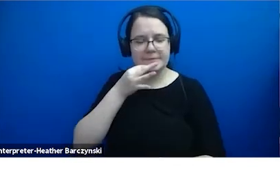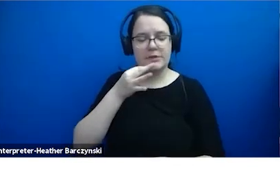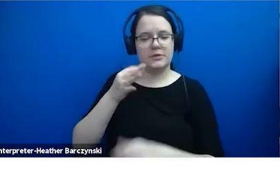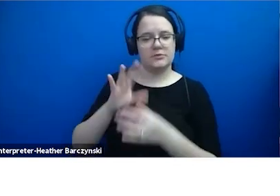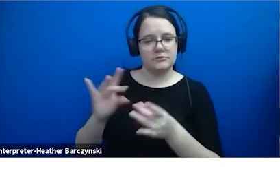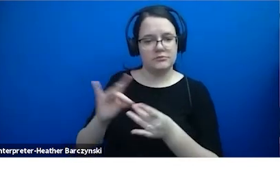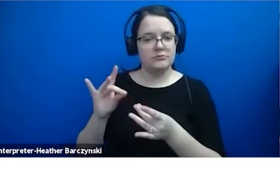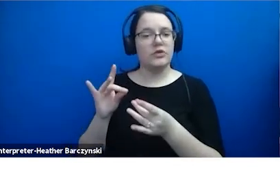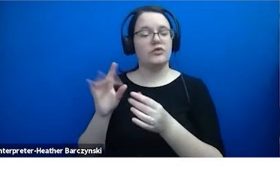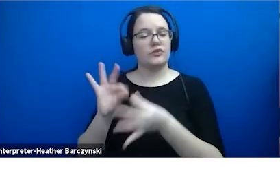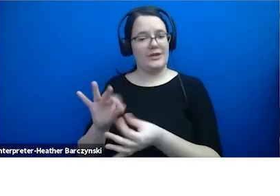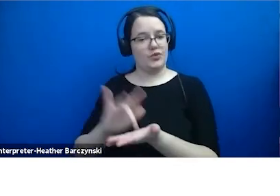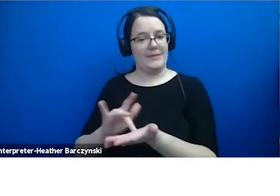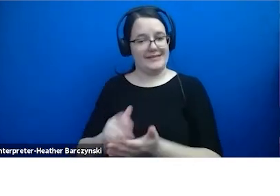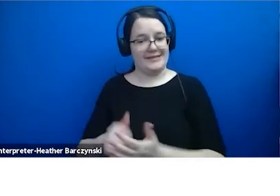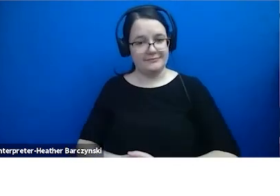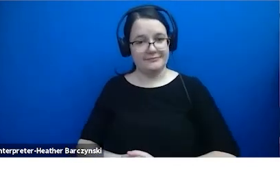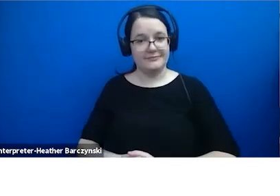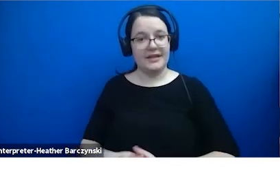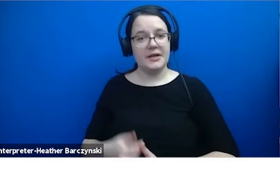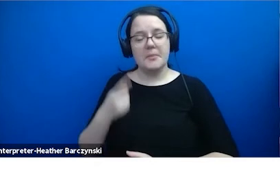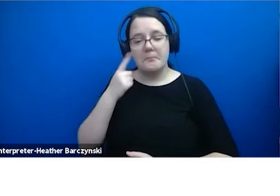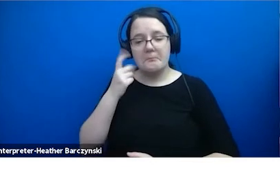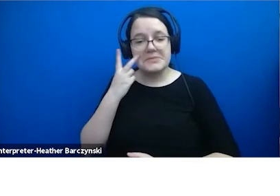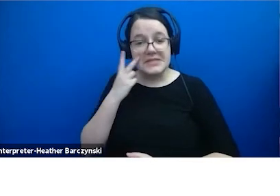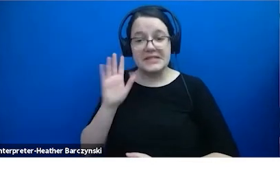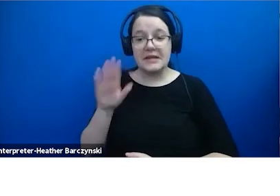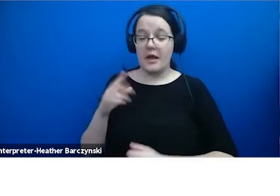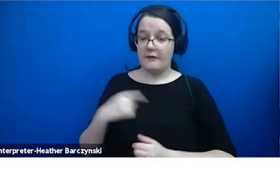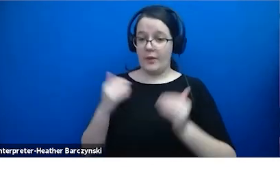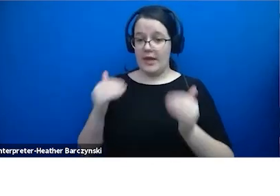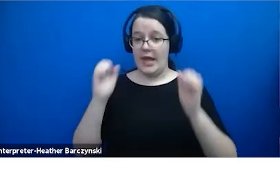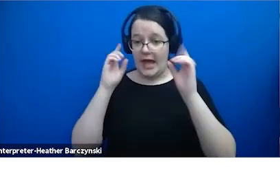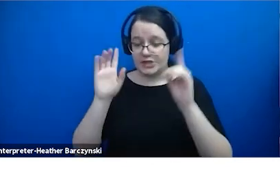if by educating them around how these vaccines were developed we could move the needle and change